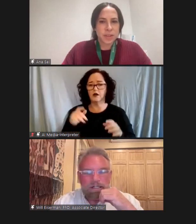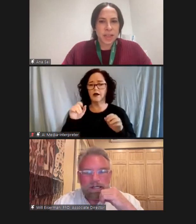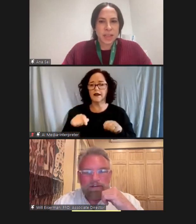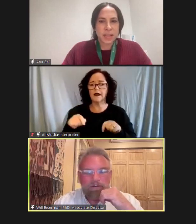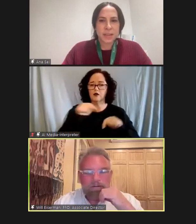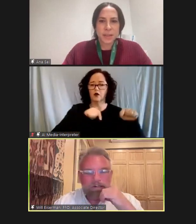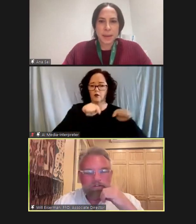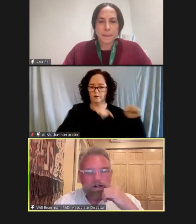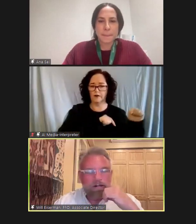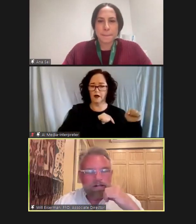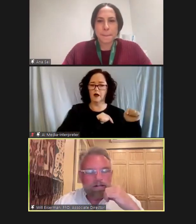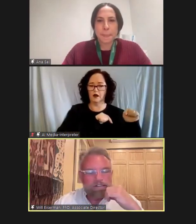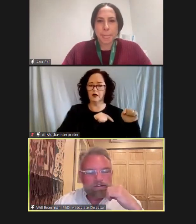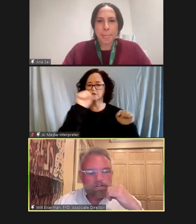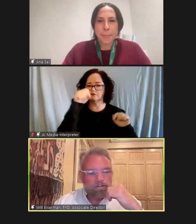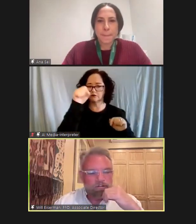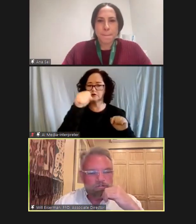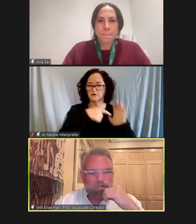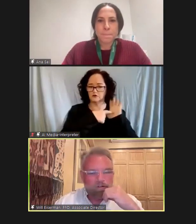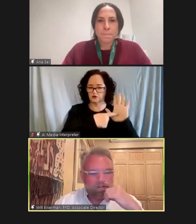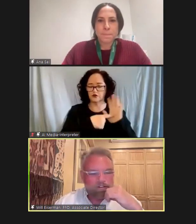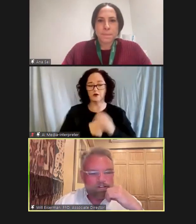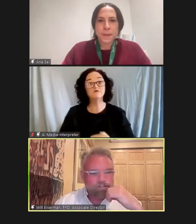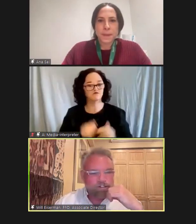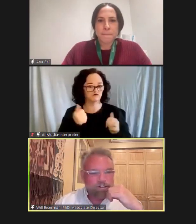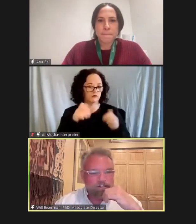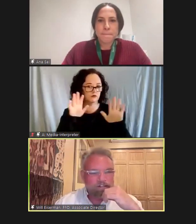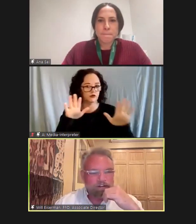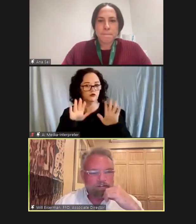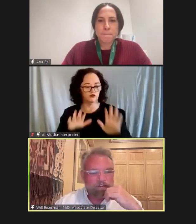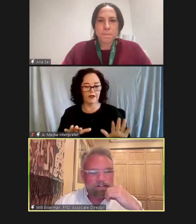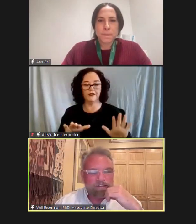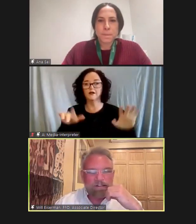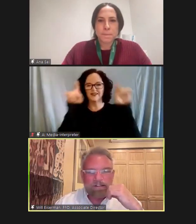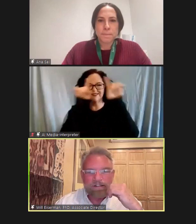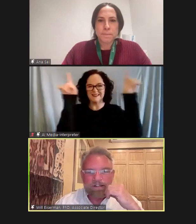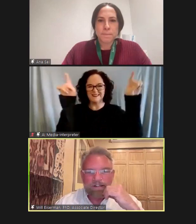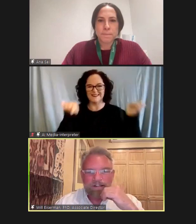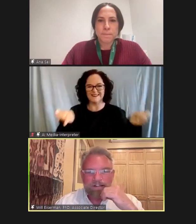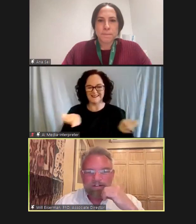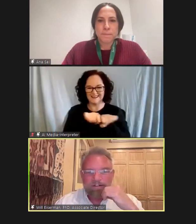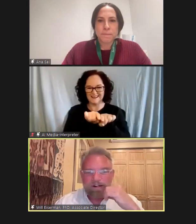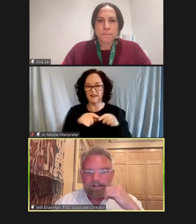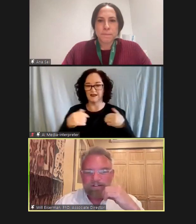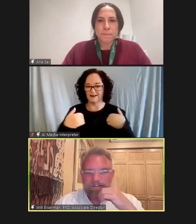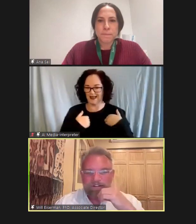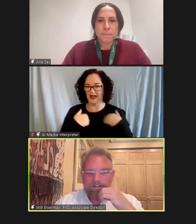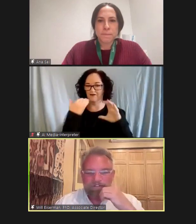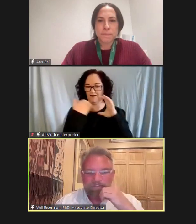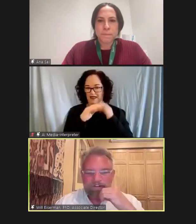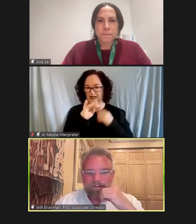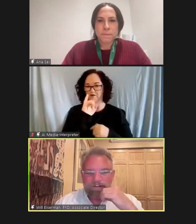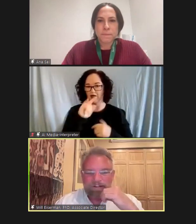yeah that would be great so that those were on the screen that would be